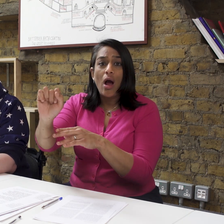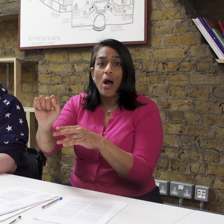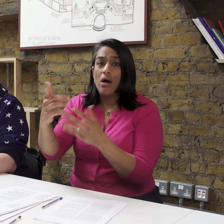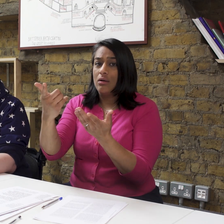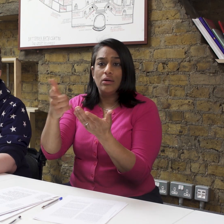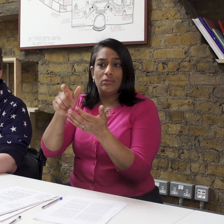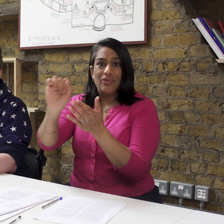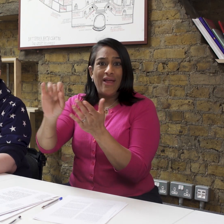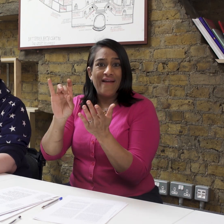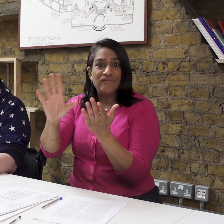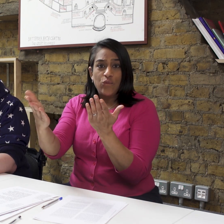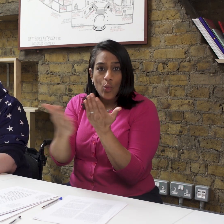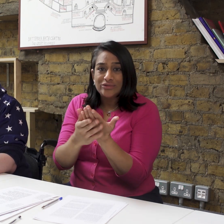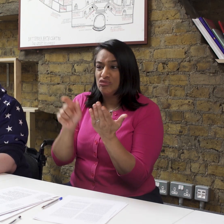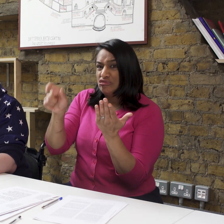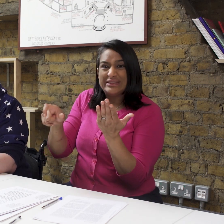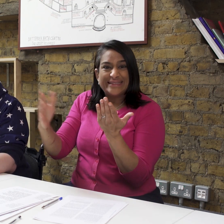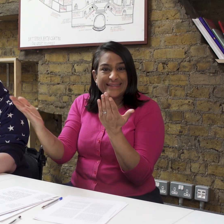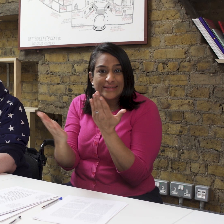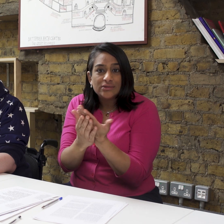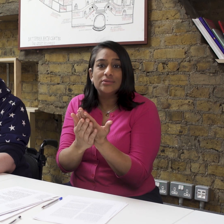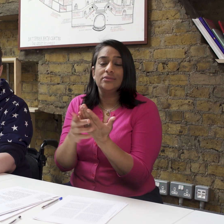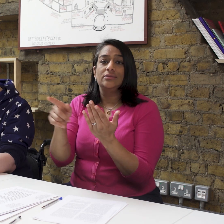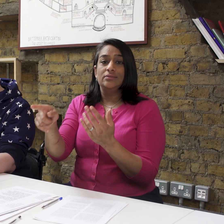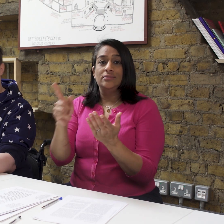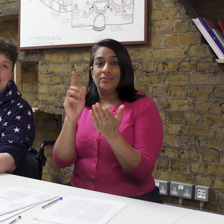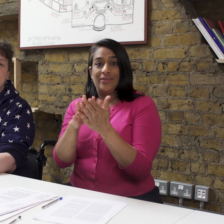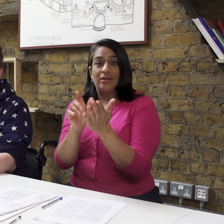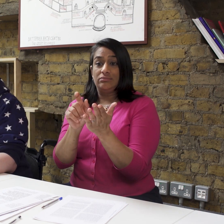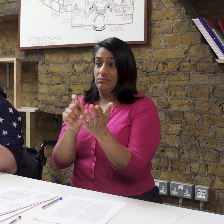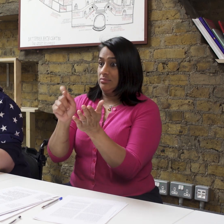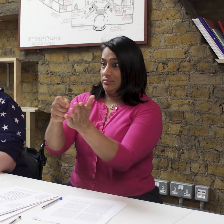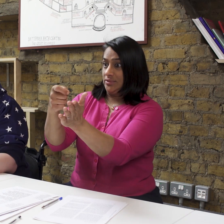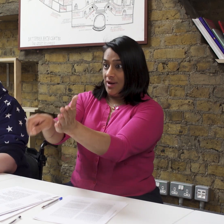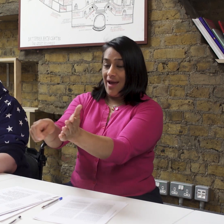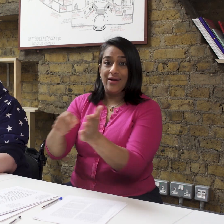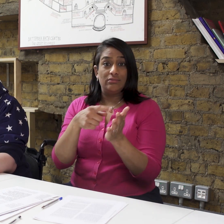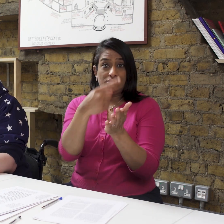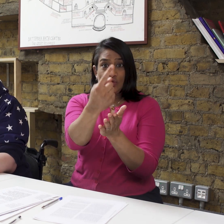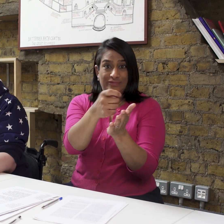along with any relevant receipts and invoices. biscuit, cats hedgehog, biscuit